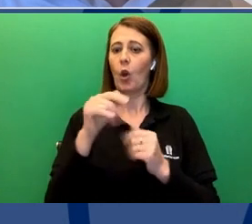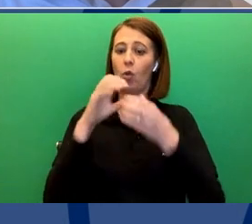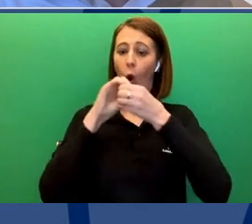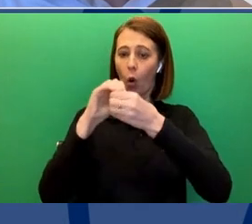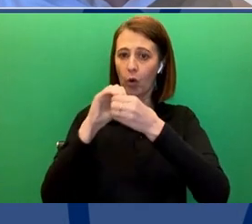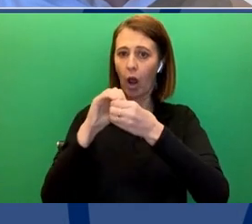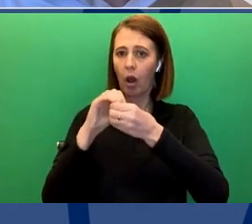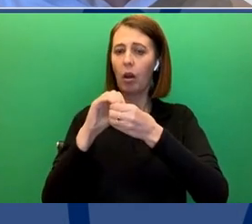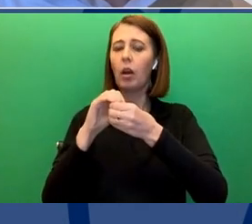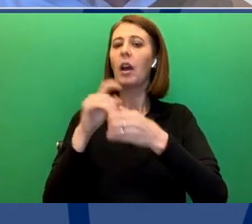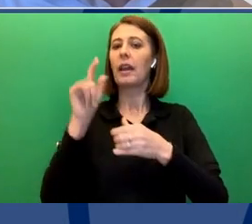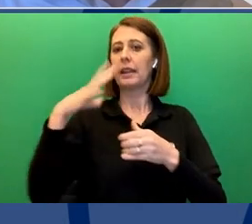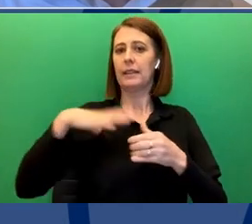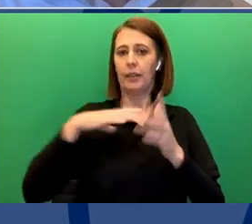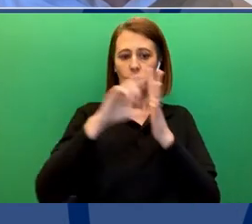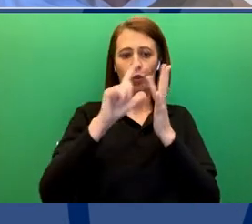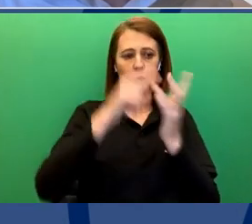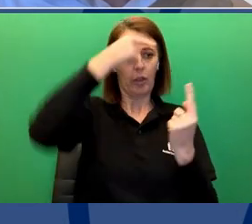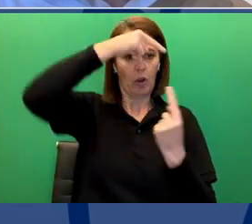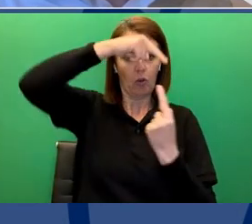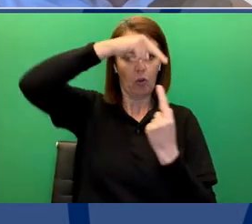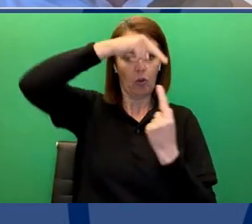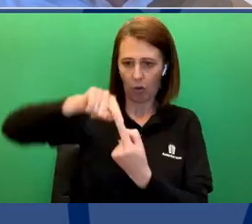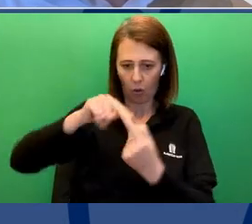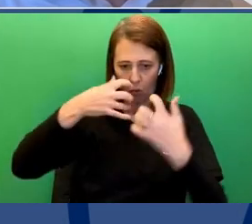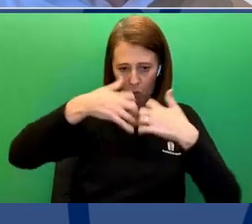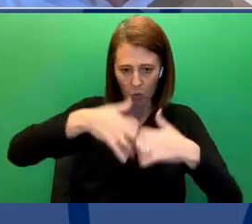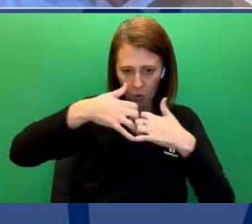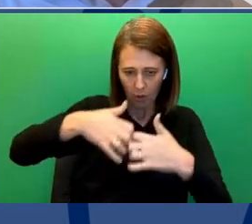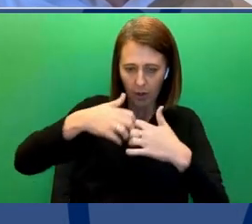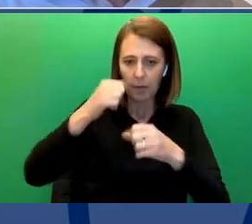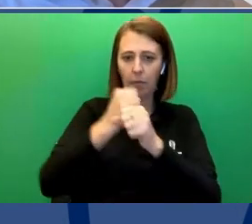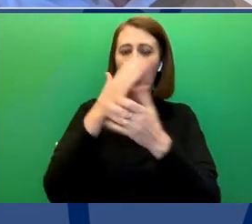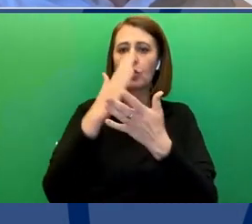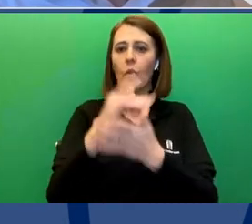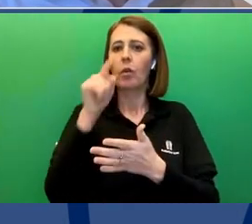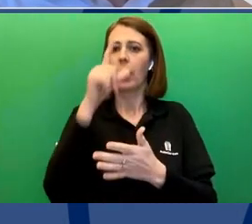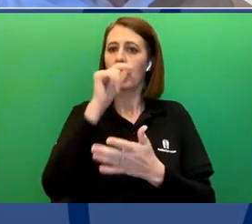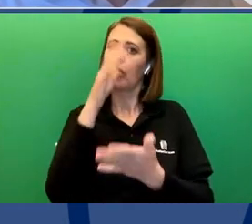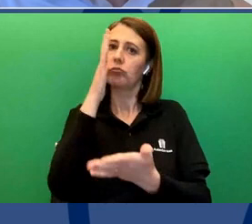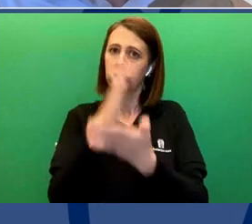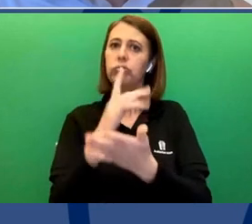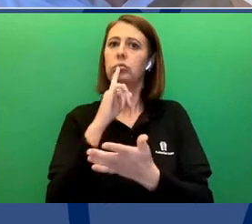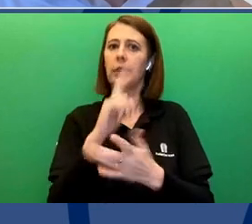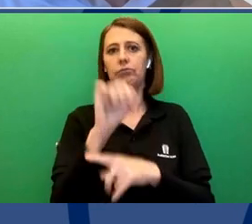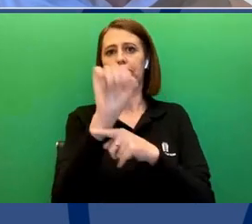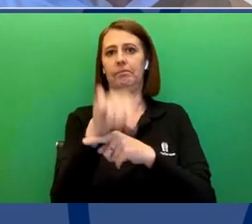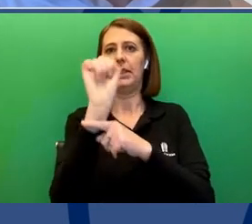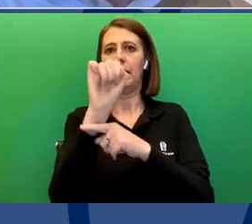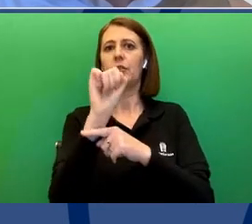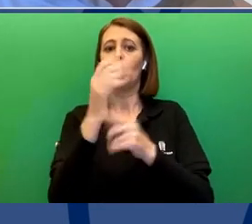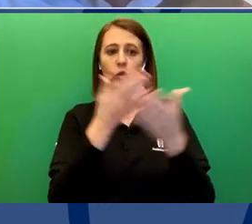calculations to make sure that they can honestly attest to Service NSW that they are suffering